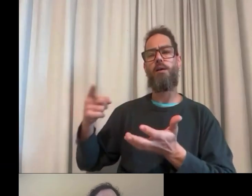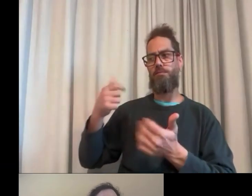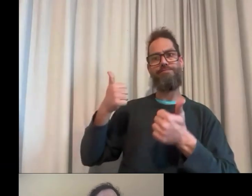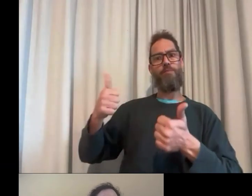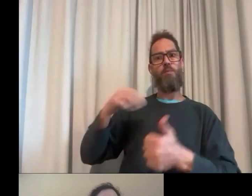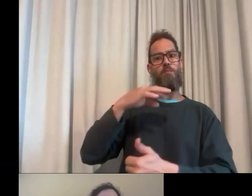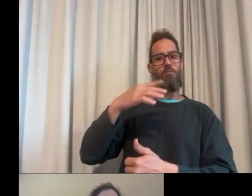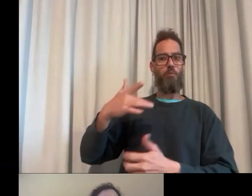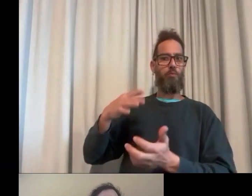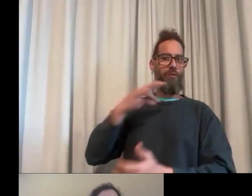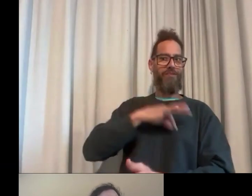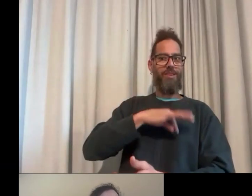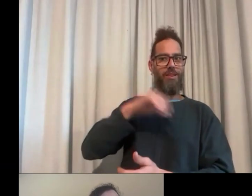We worked with the Canada Revenue Agency